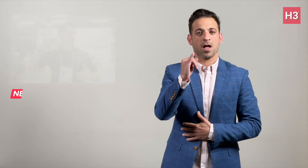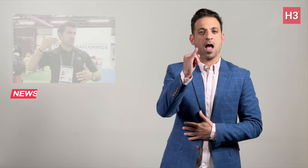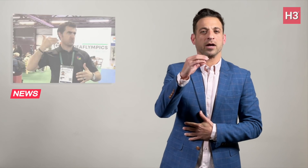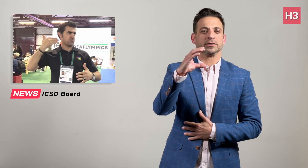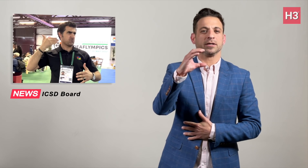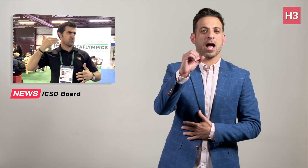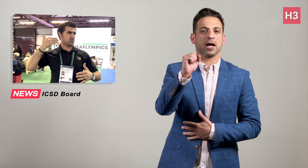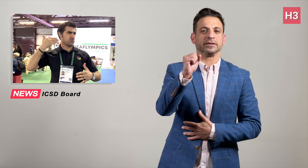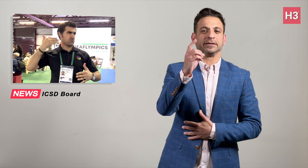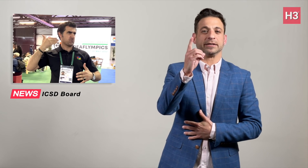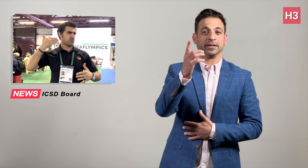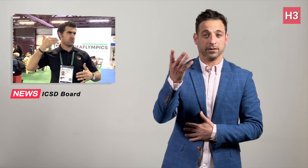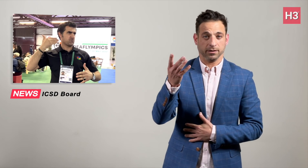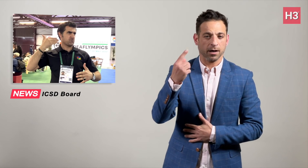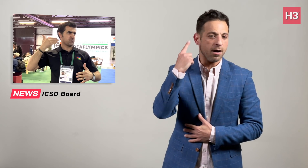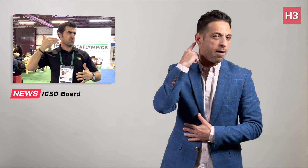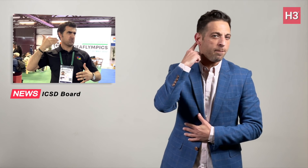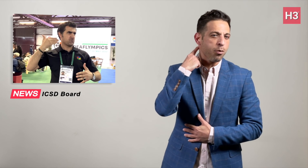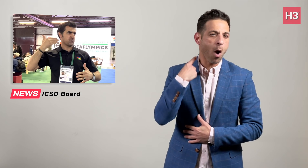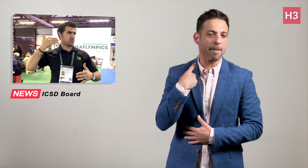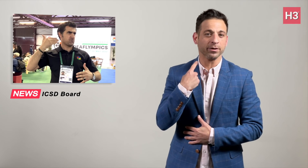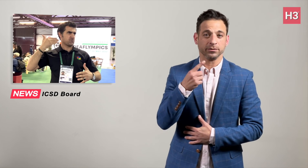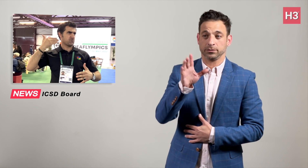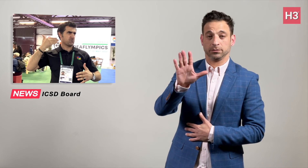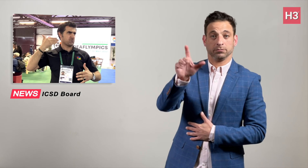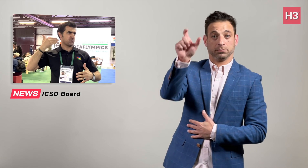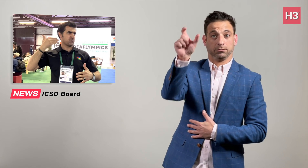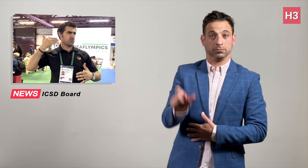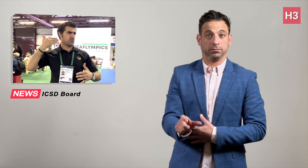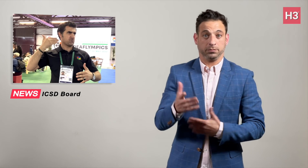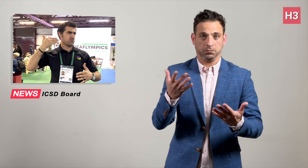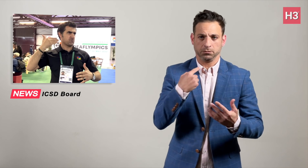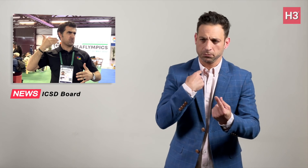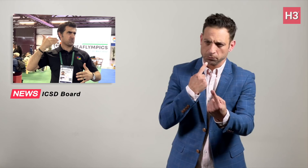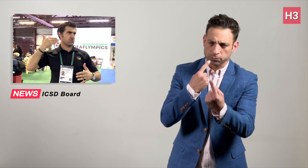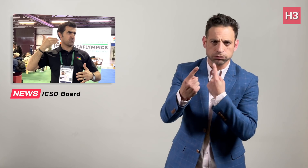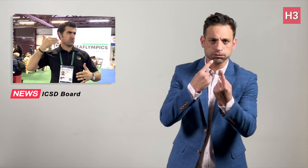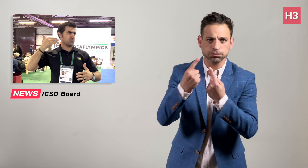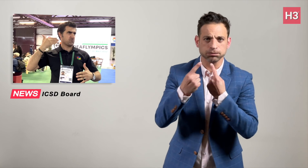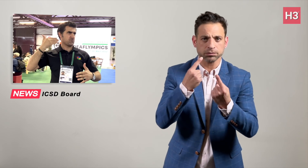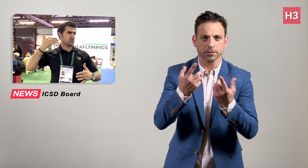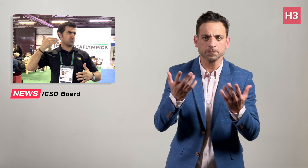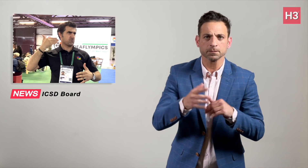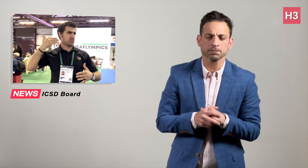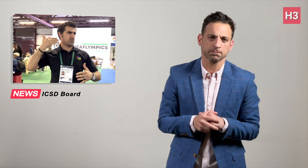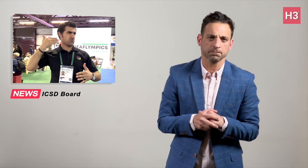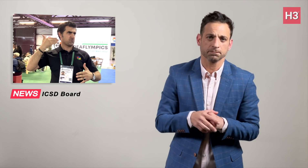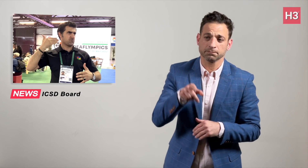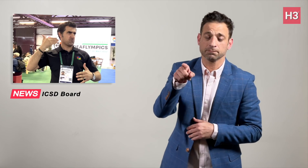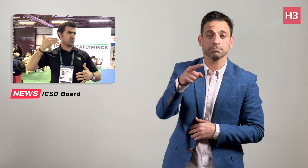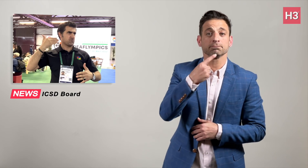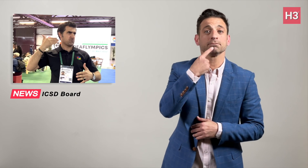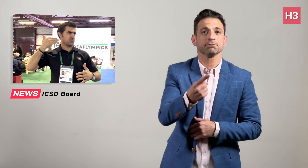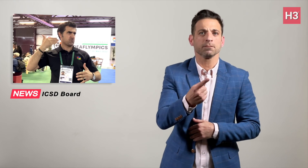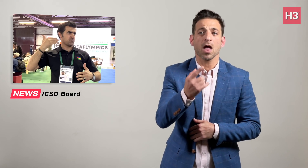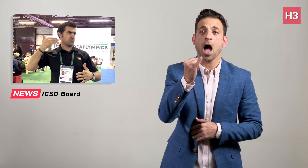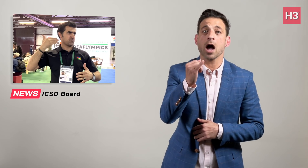I asked Mohammad Pargar of the ISCD Board what kind of challenges ICSD faced dealing